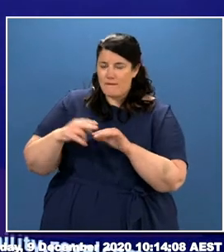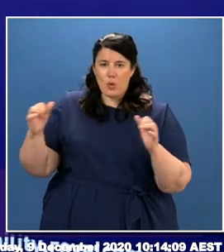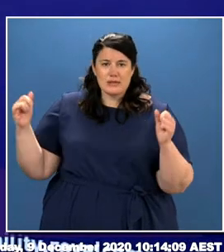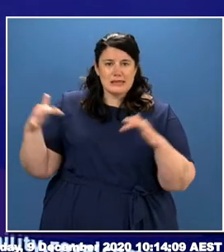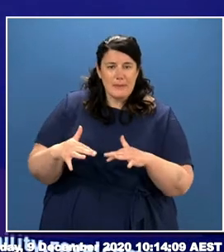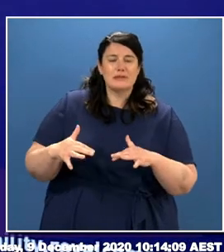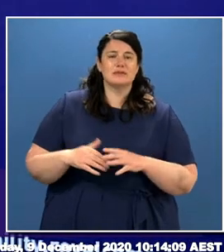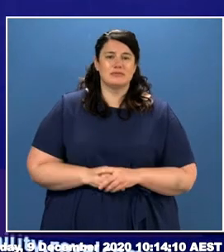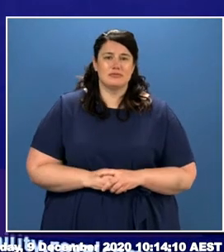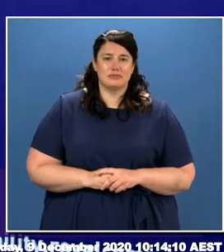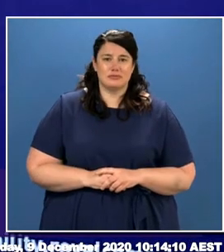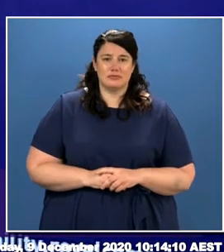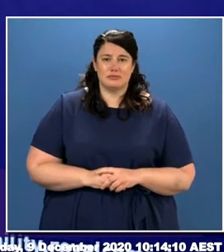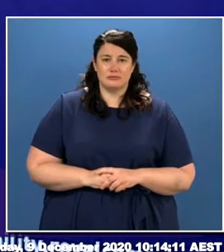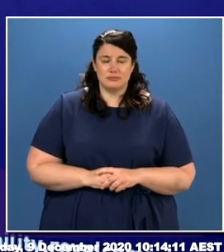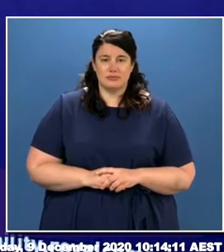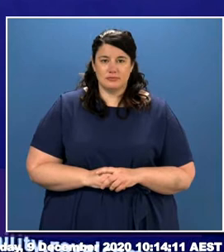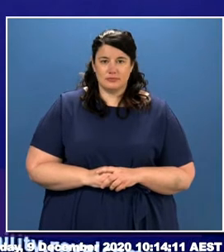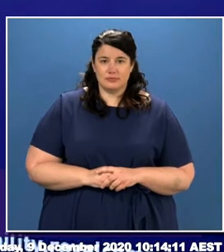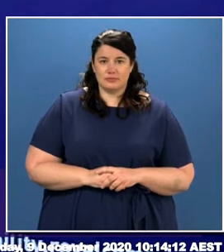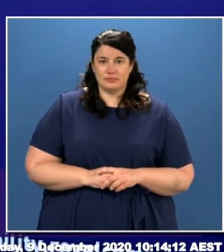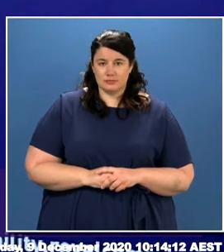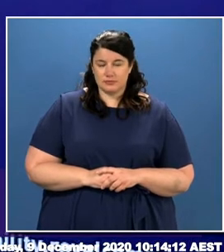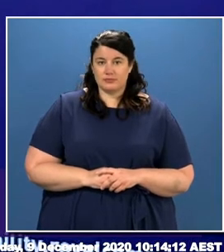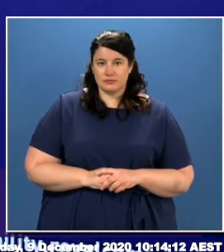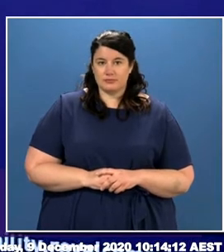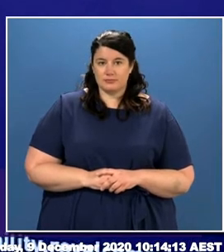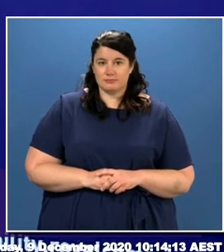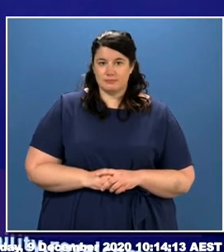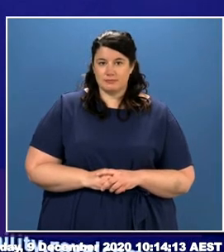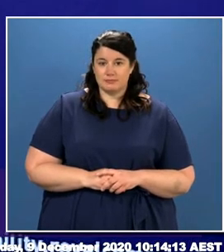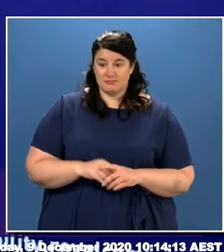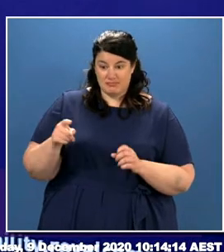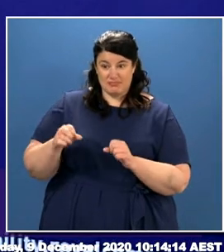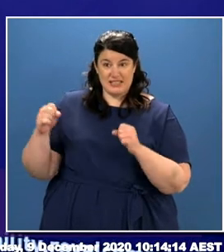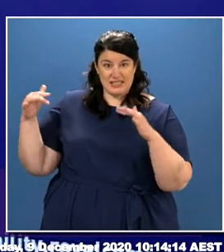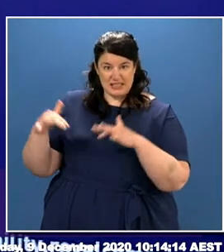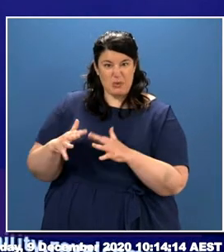It has obviously been an extremely useful undertaking that